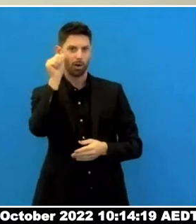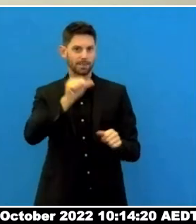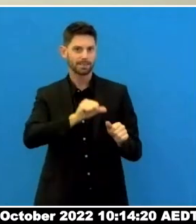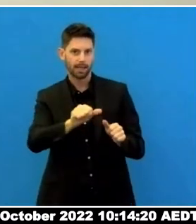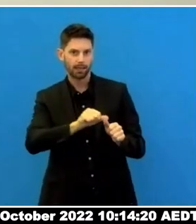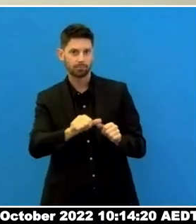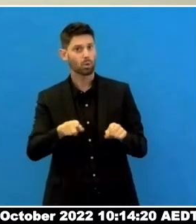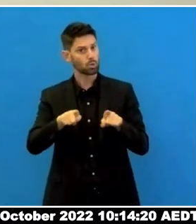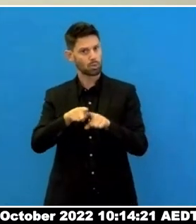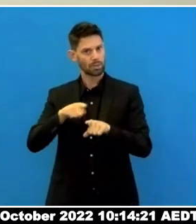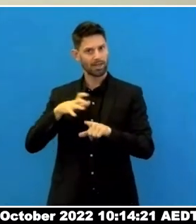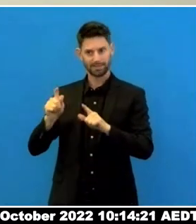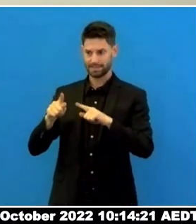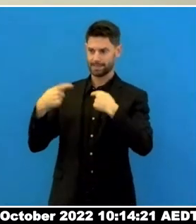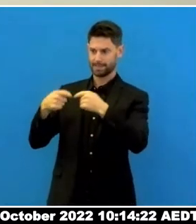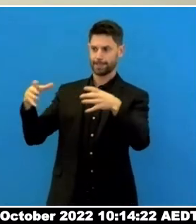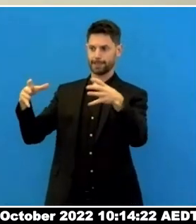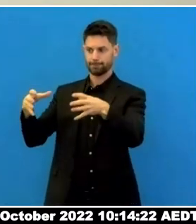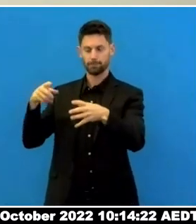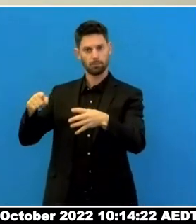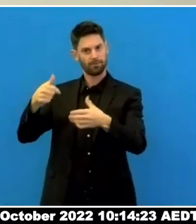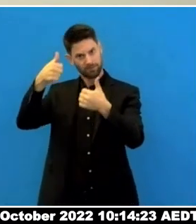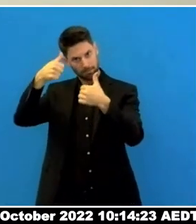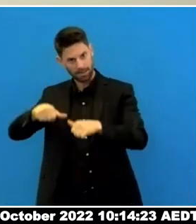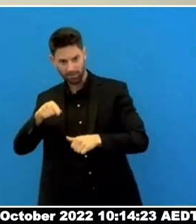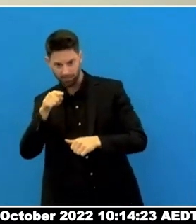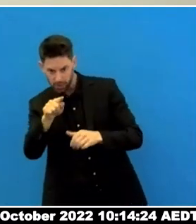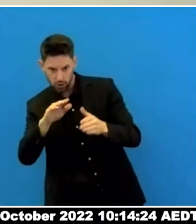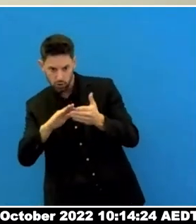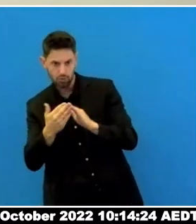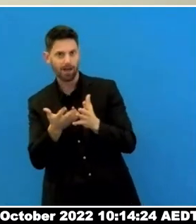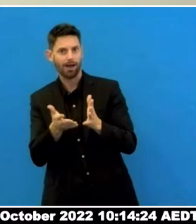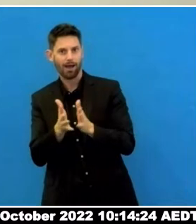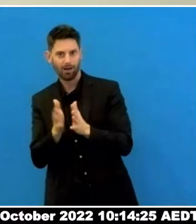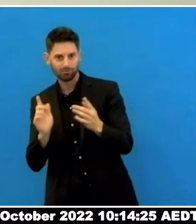about specific communities' needs, improving operational responses